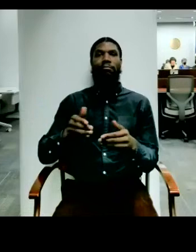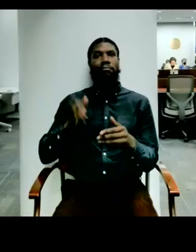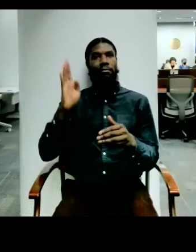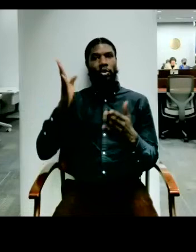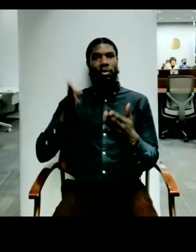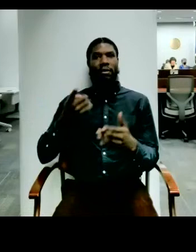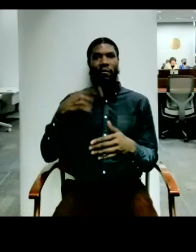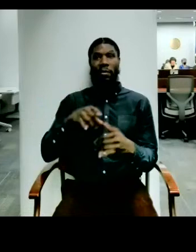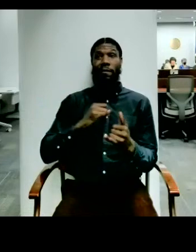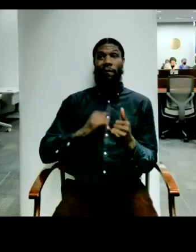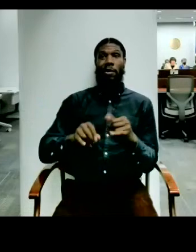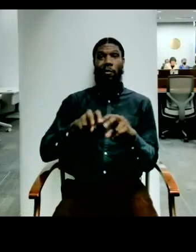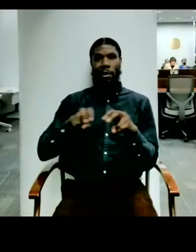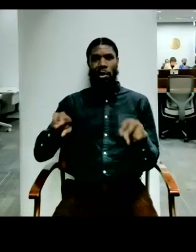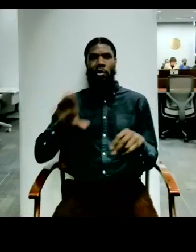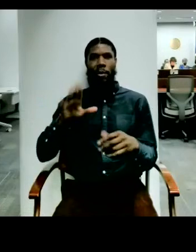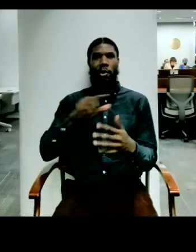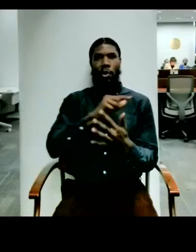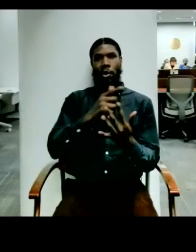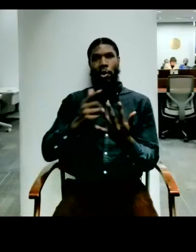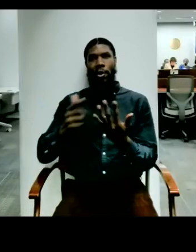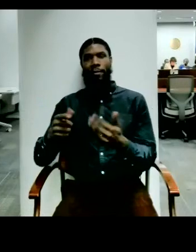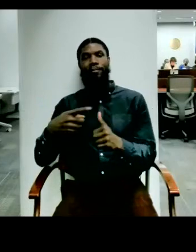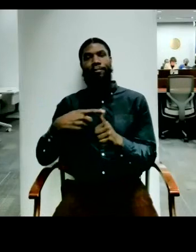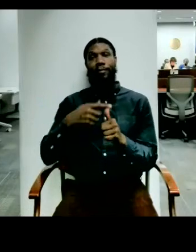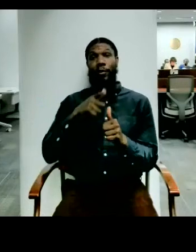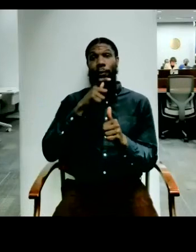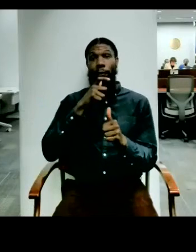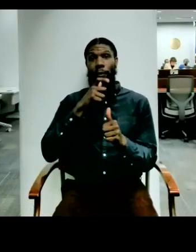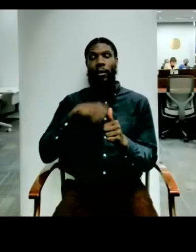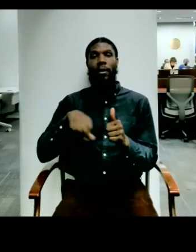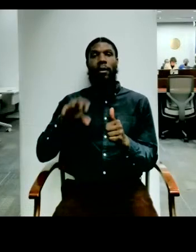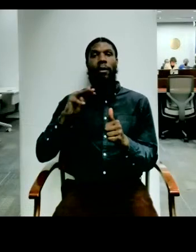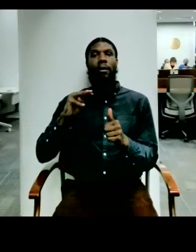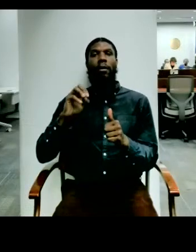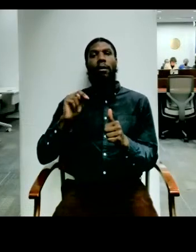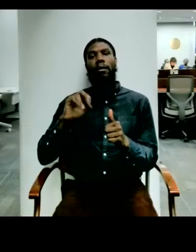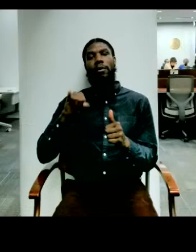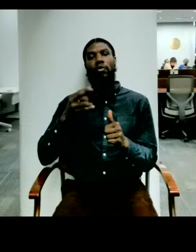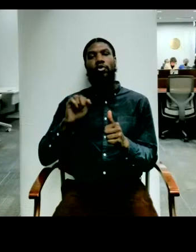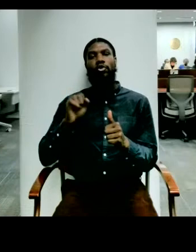the order that they will be speaking today. So we have first um Manjusha Kulkarni, Kulkarni,